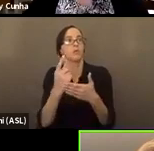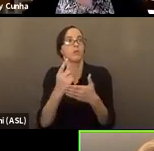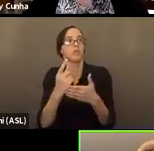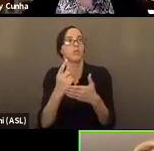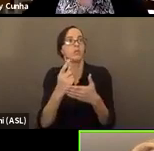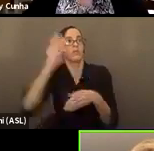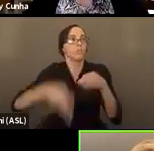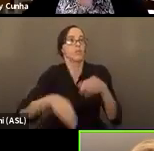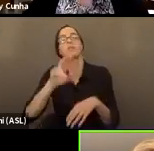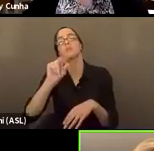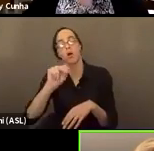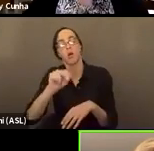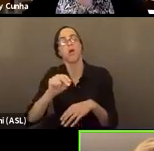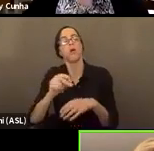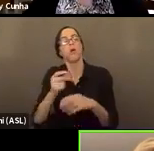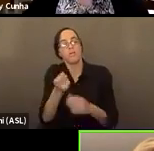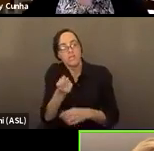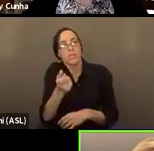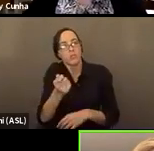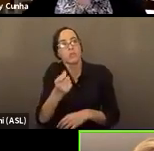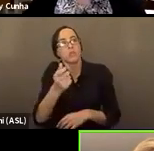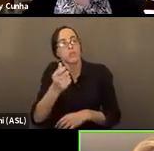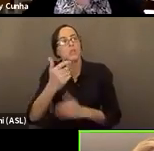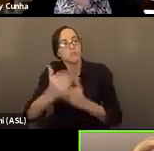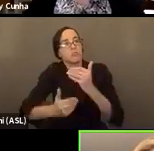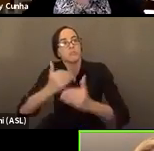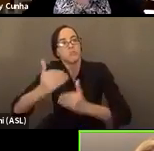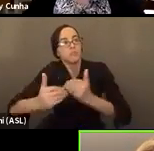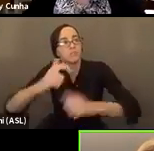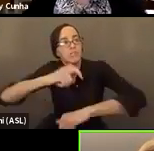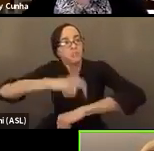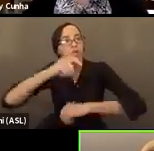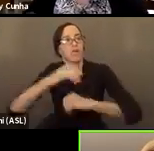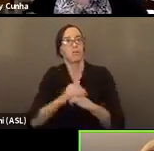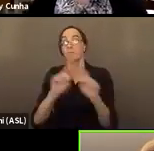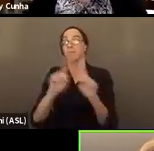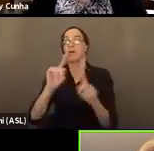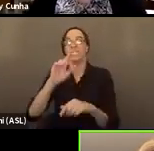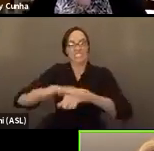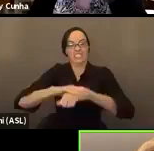if you do live in the flood zone though you've got to make it right now because when the winter